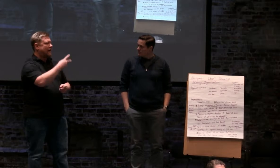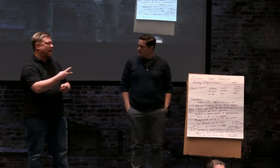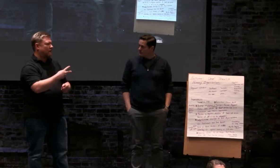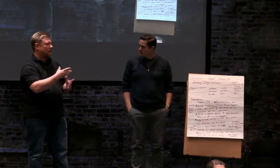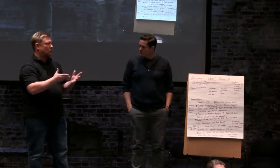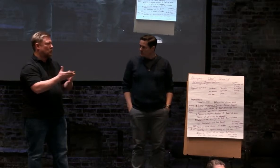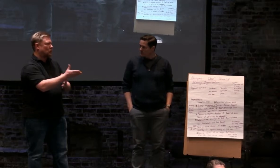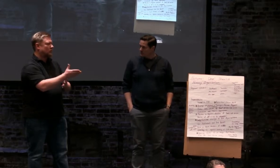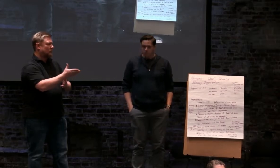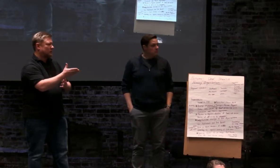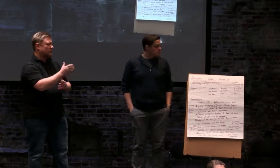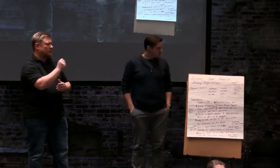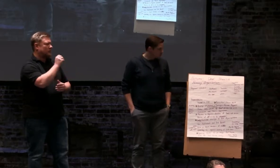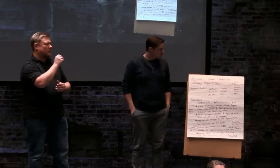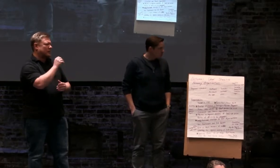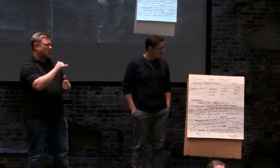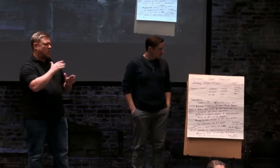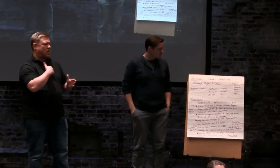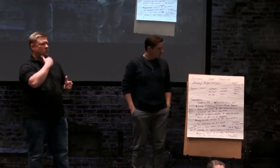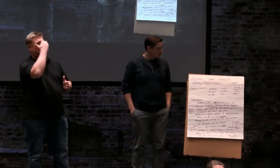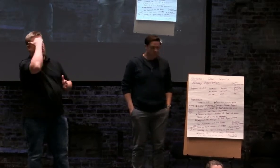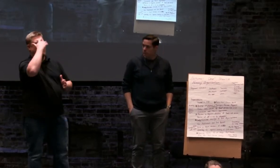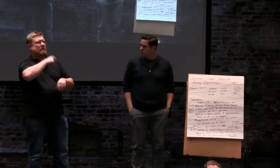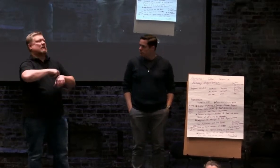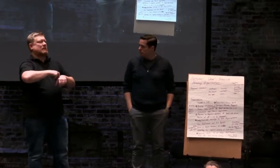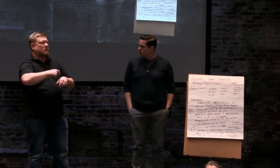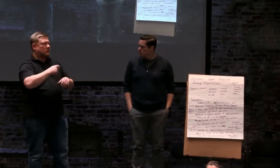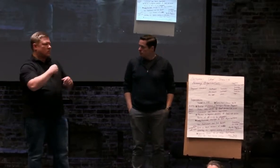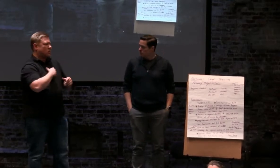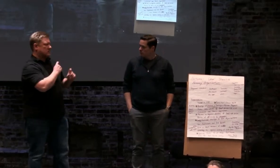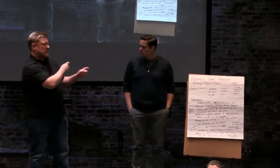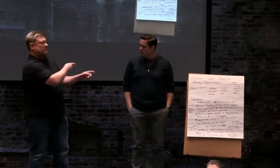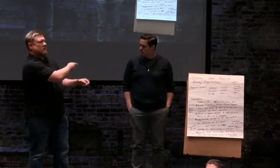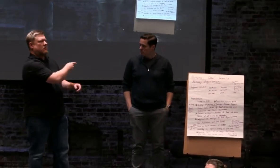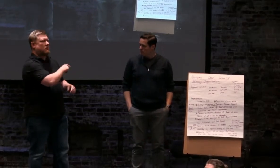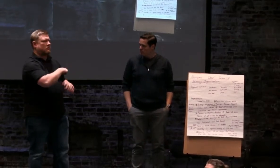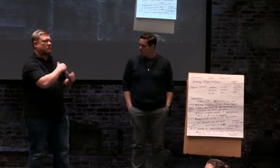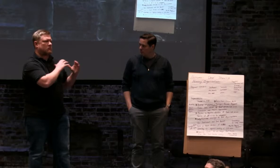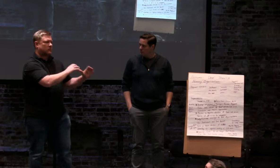Alexandria, give us the cue, if you could, when we're halfway through to help us manage the time.